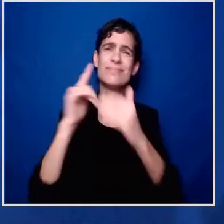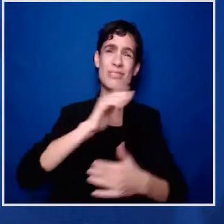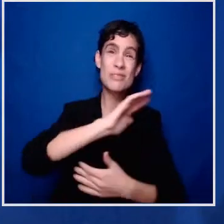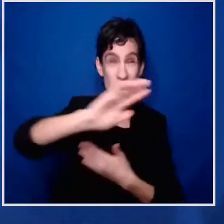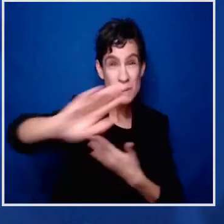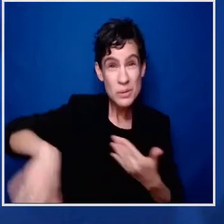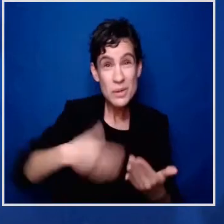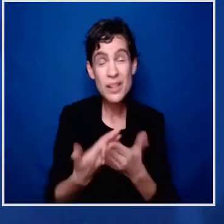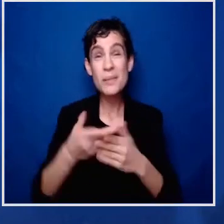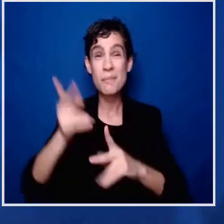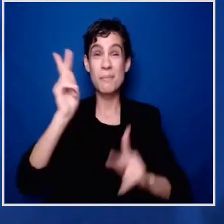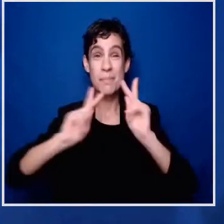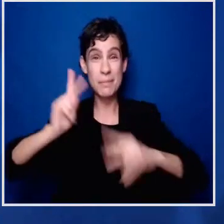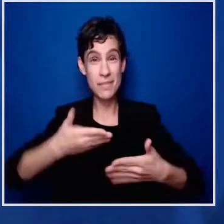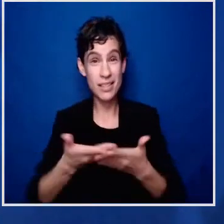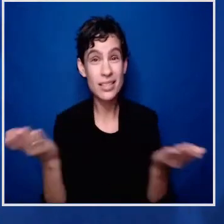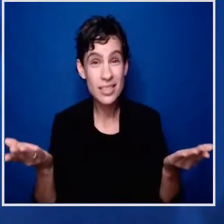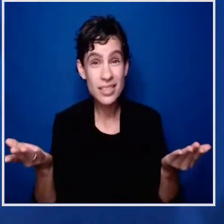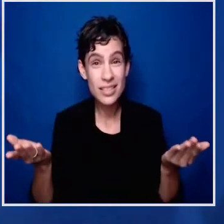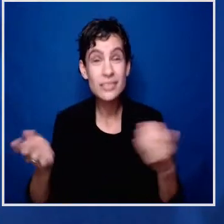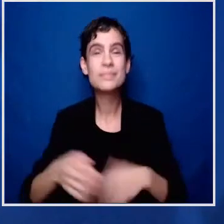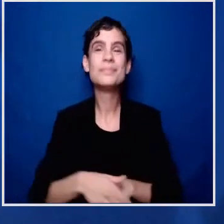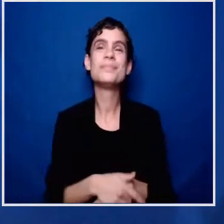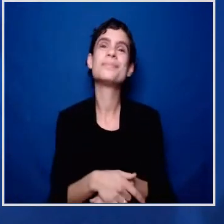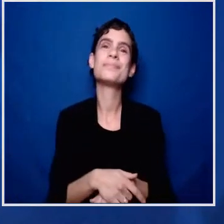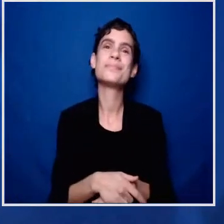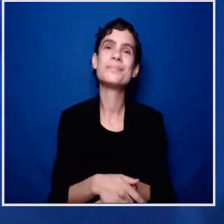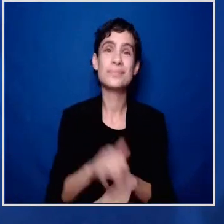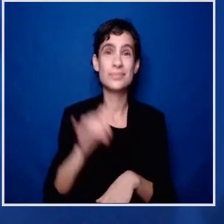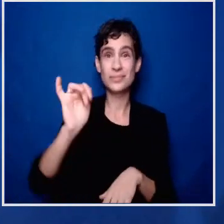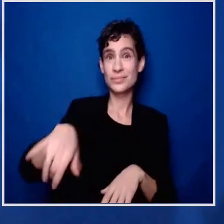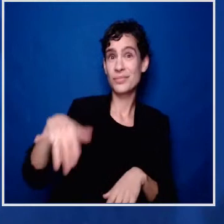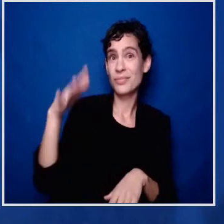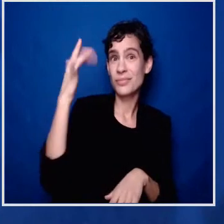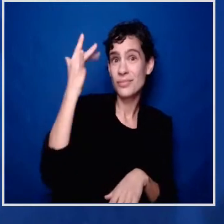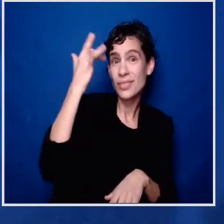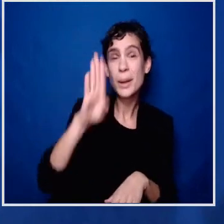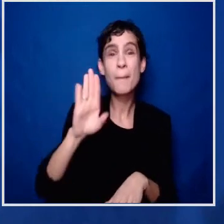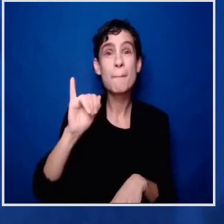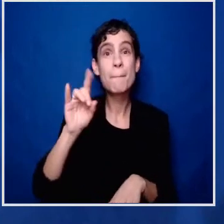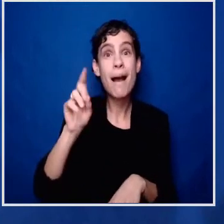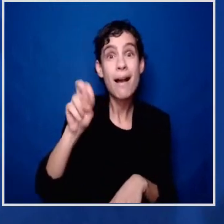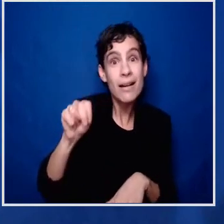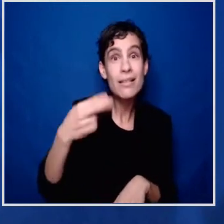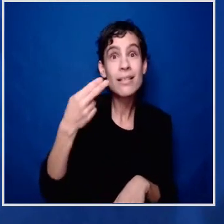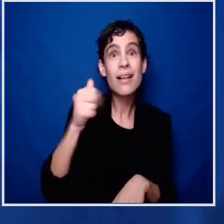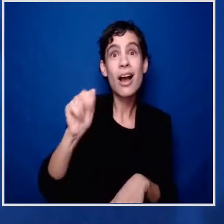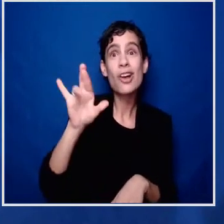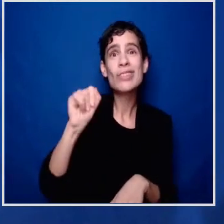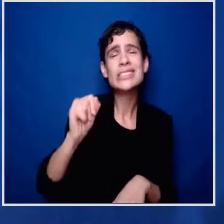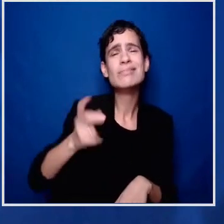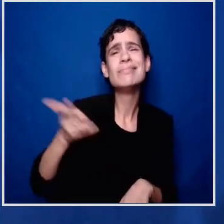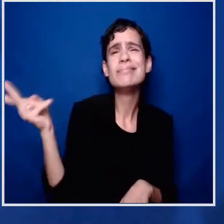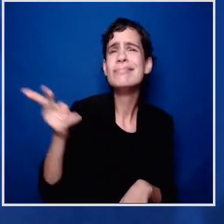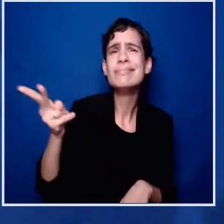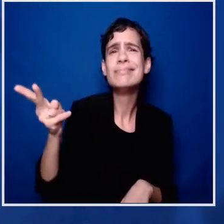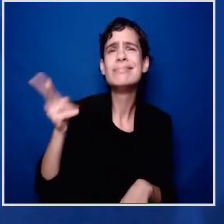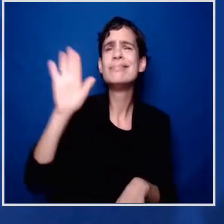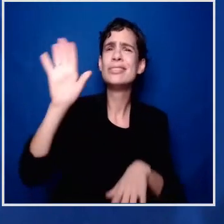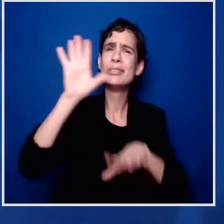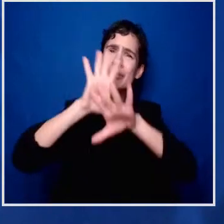IN THE SPIRIT OF DR. KING.